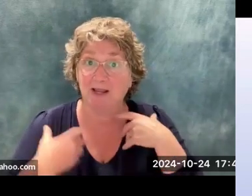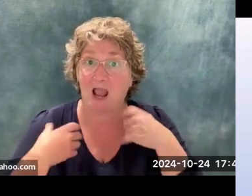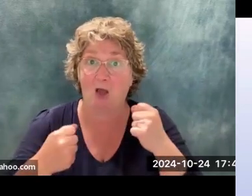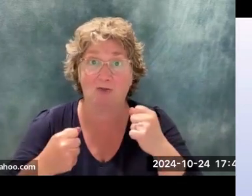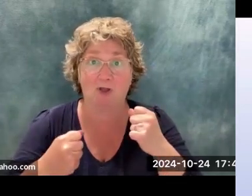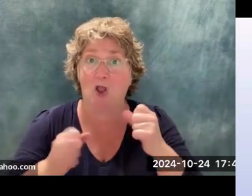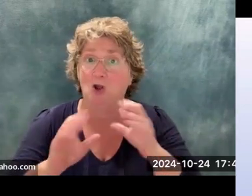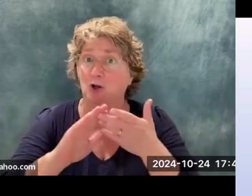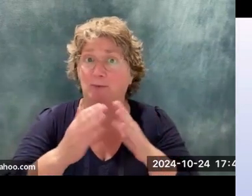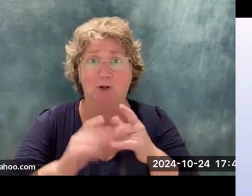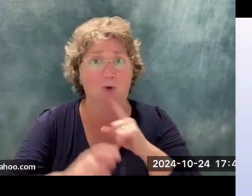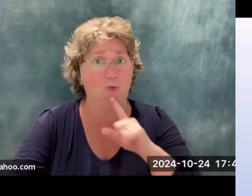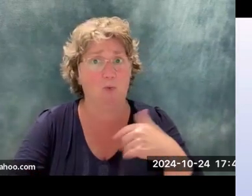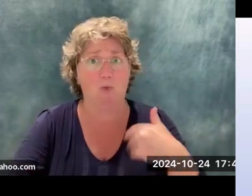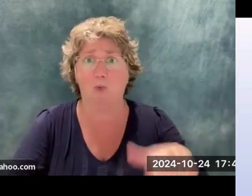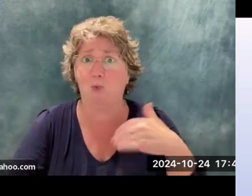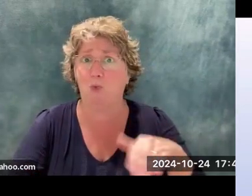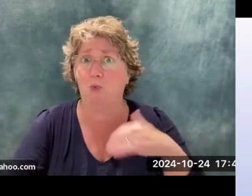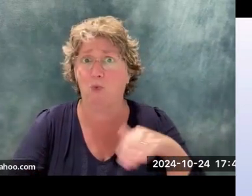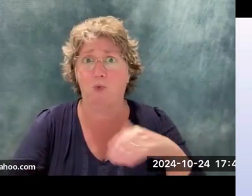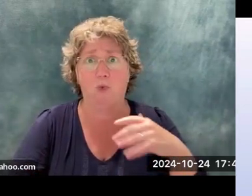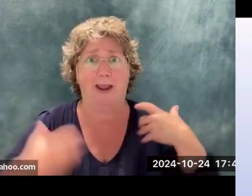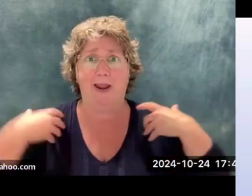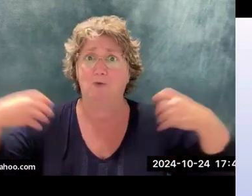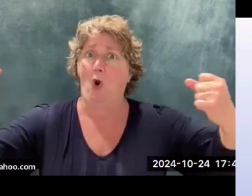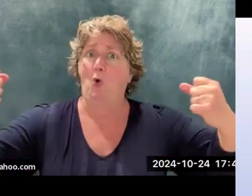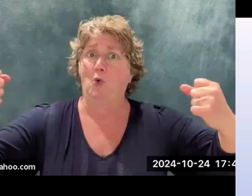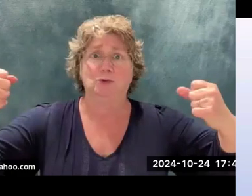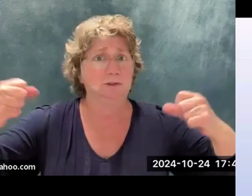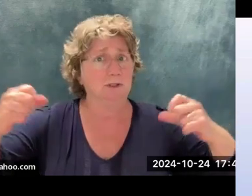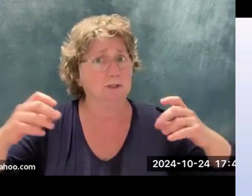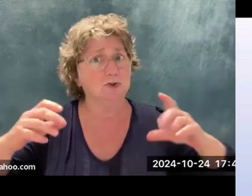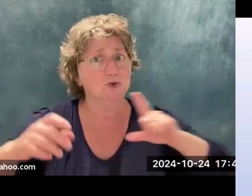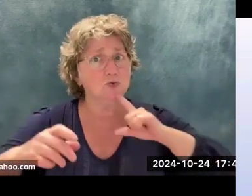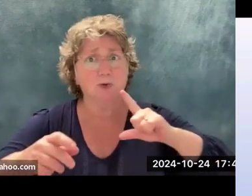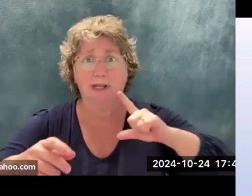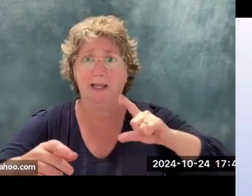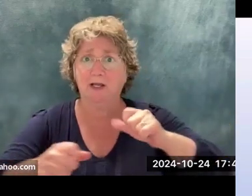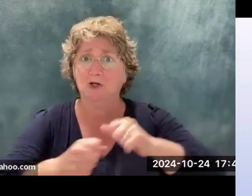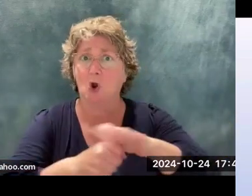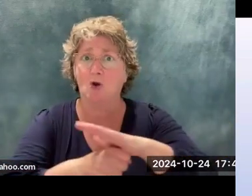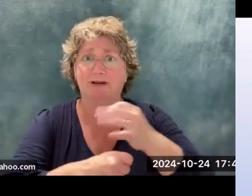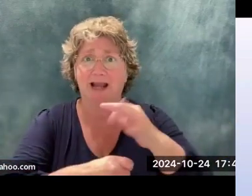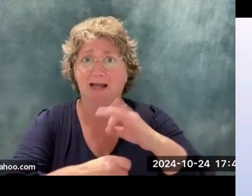in helping reduce COVID-19, somehow we've gotten